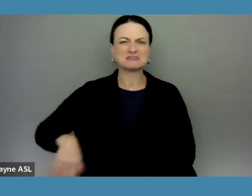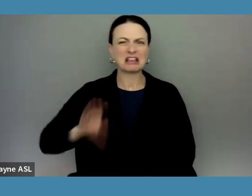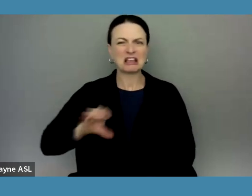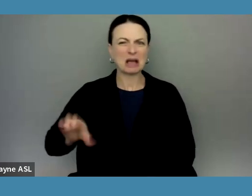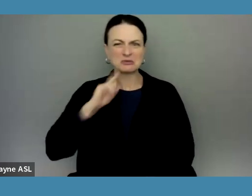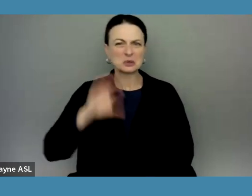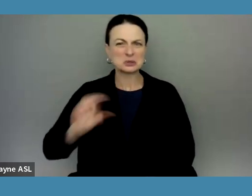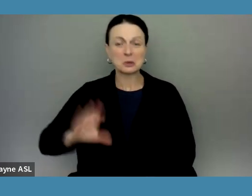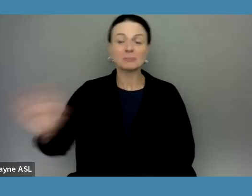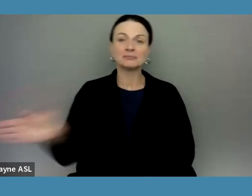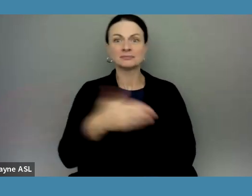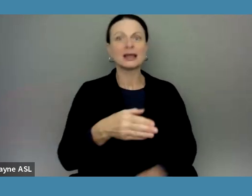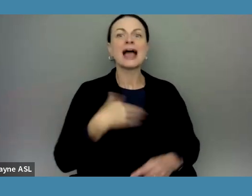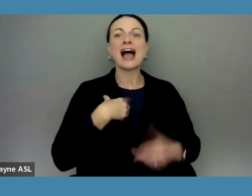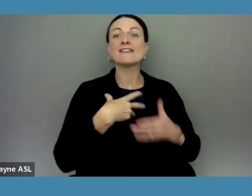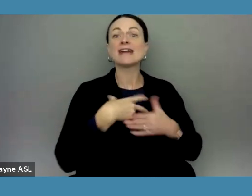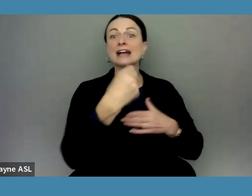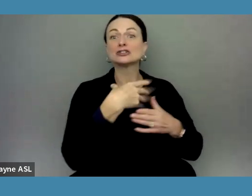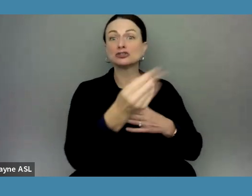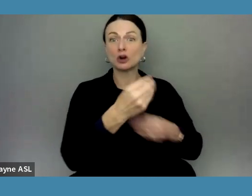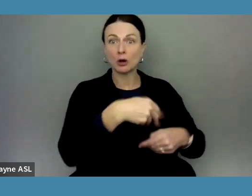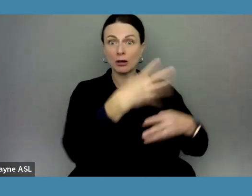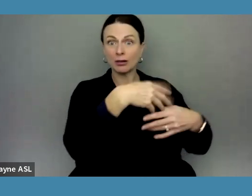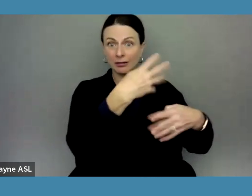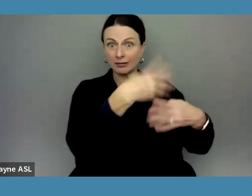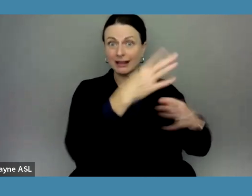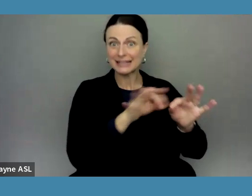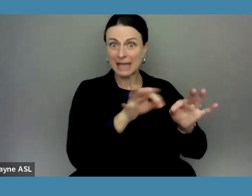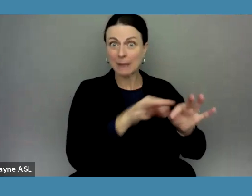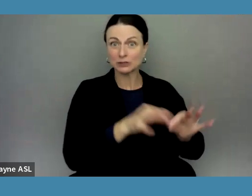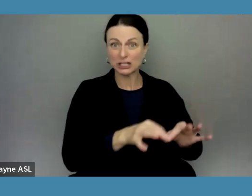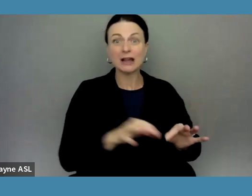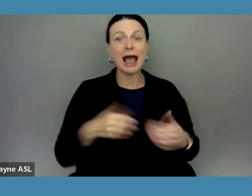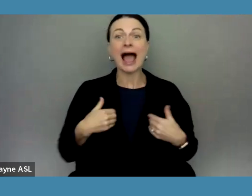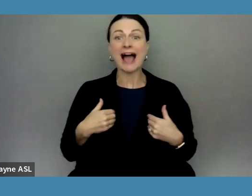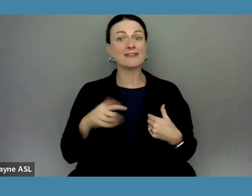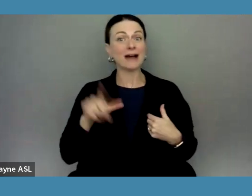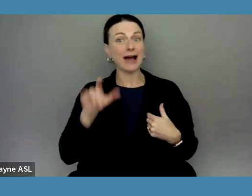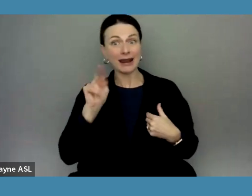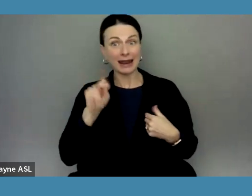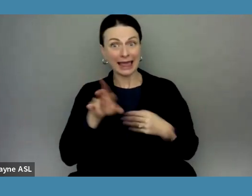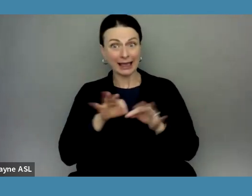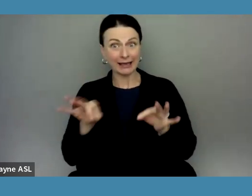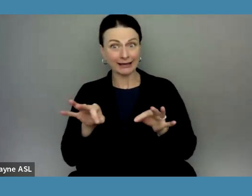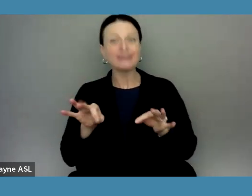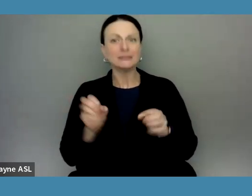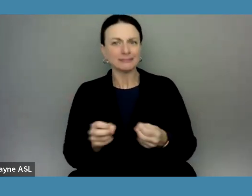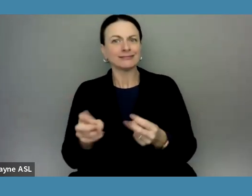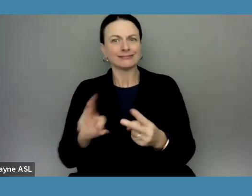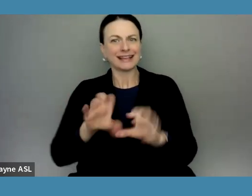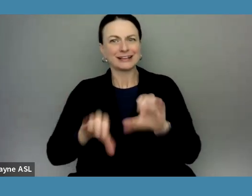that we'll provide the link to in the chat and you can open in a different browser tab